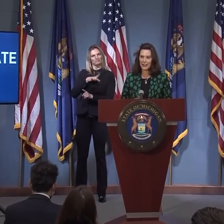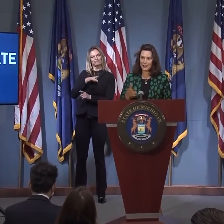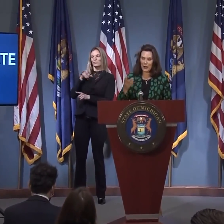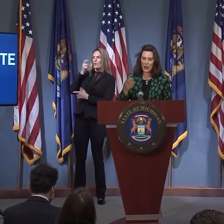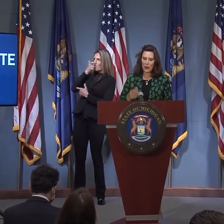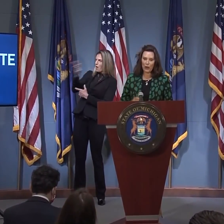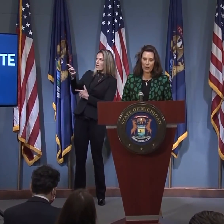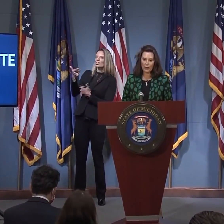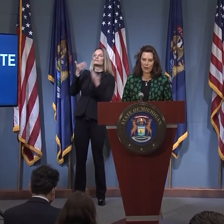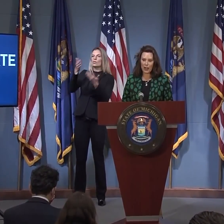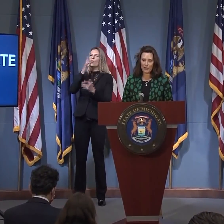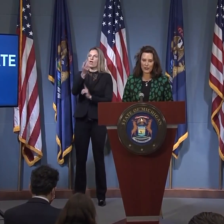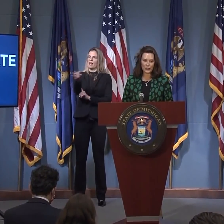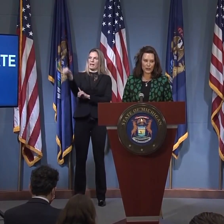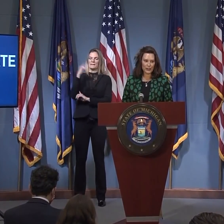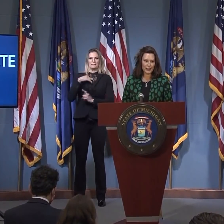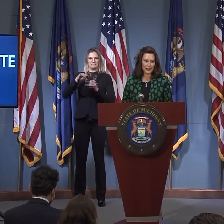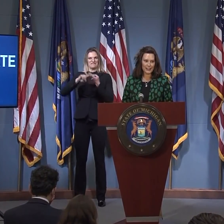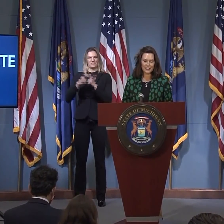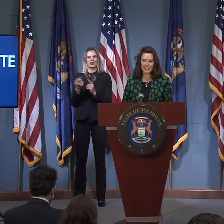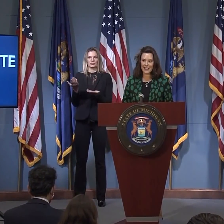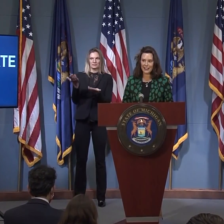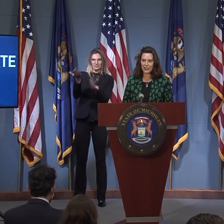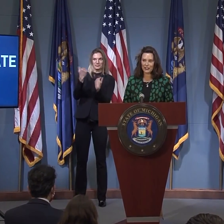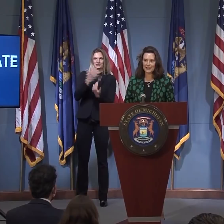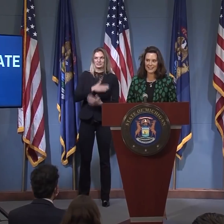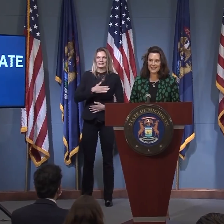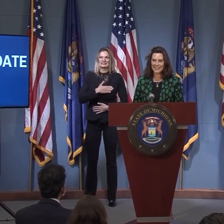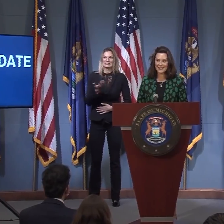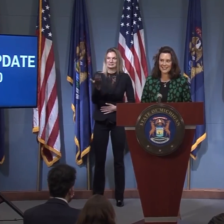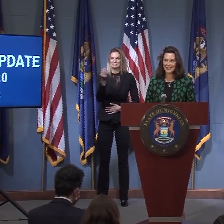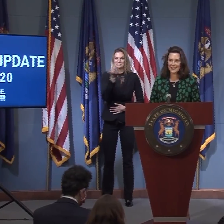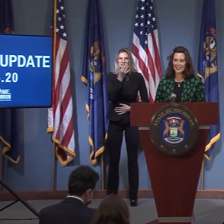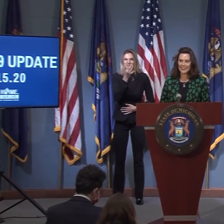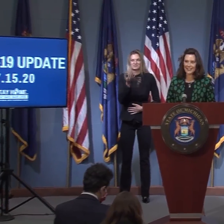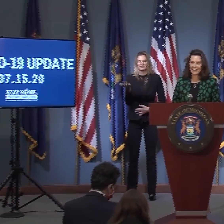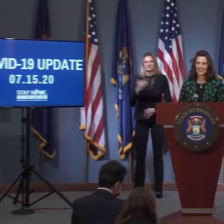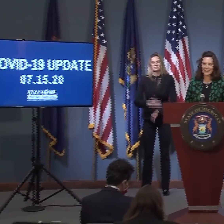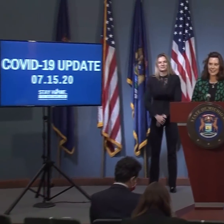IT IS TIME TO WEAR MASK. AND SOME OF MY FRIENDS WHO ARE IN THAT VIDEO JOINING US TODAY,